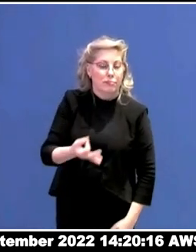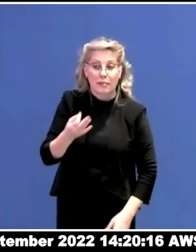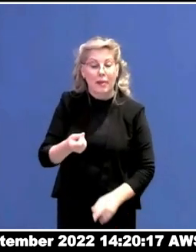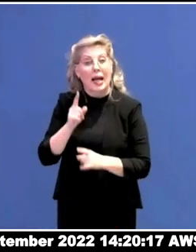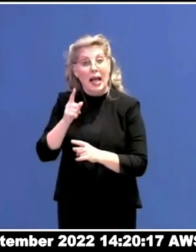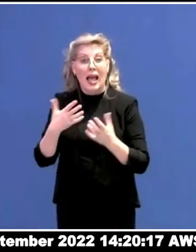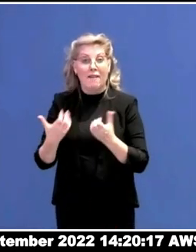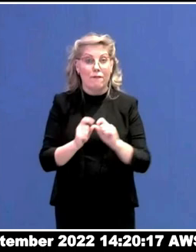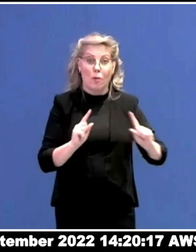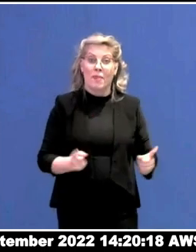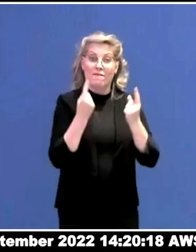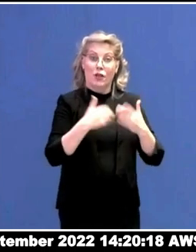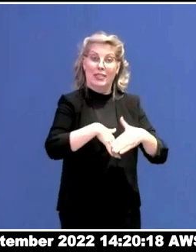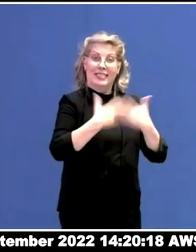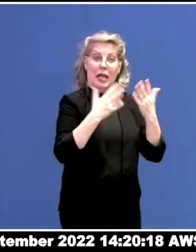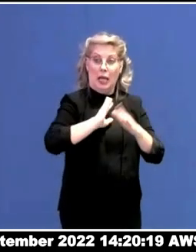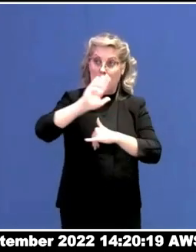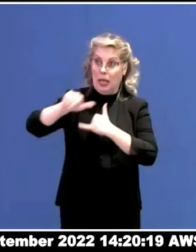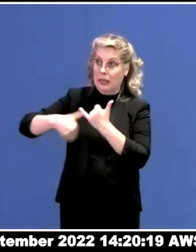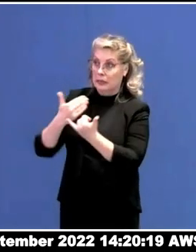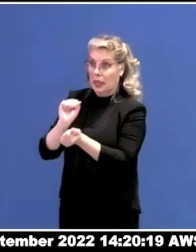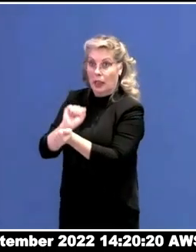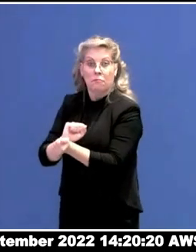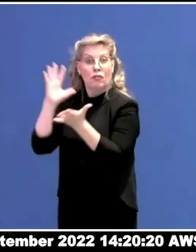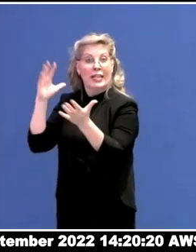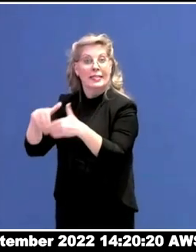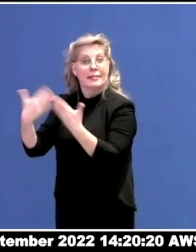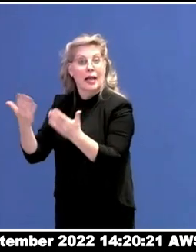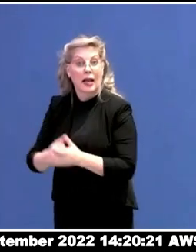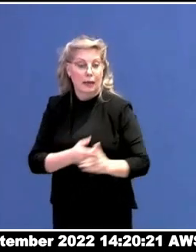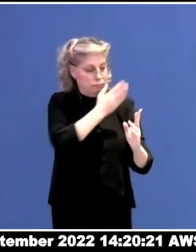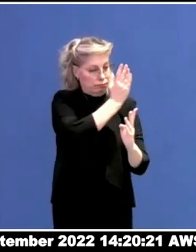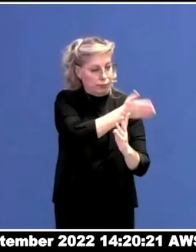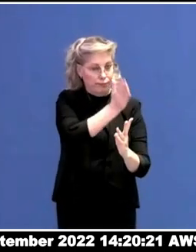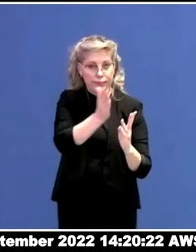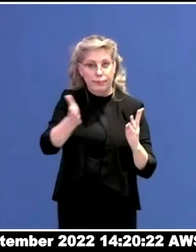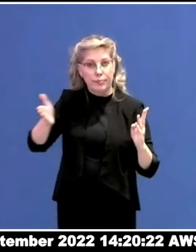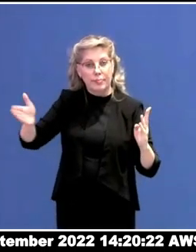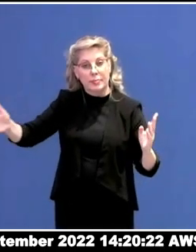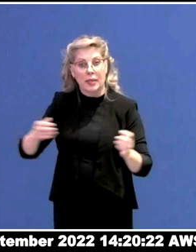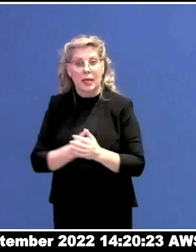with regular follow-up, and it needs to be delivered by mental health professionals from